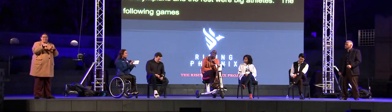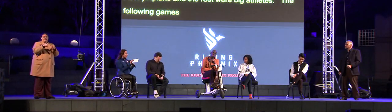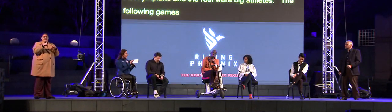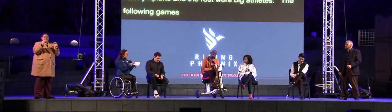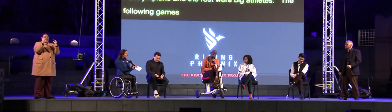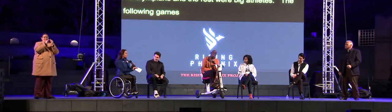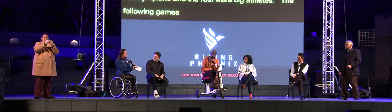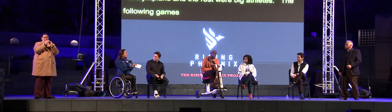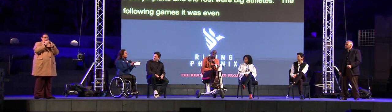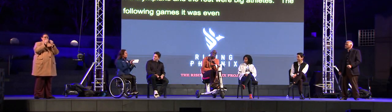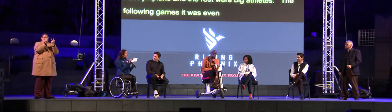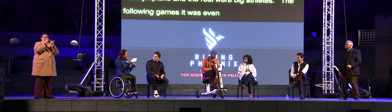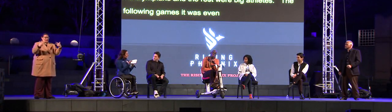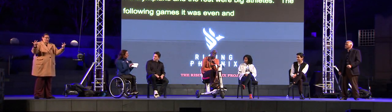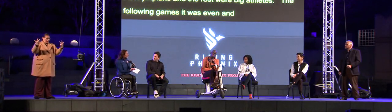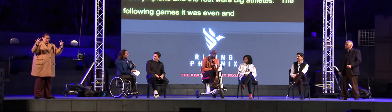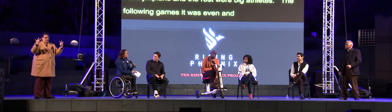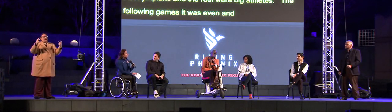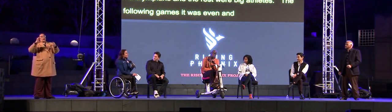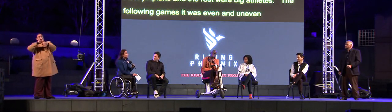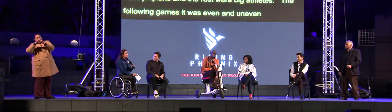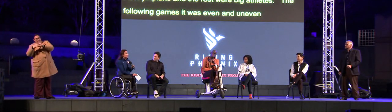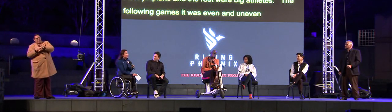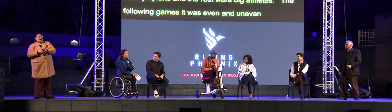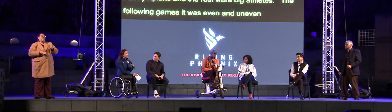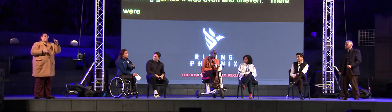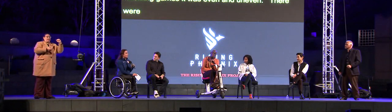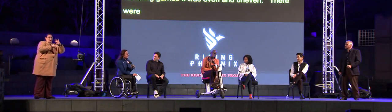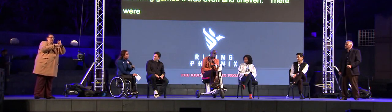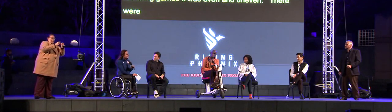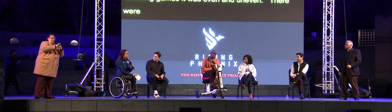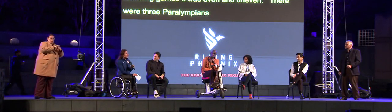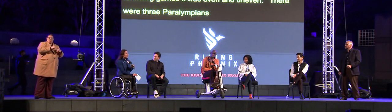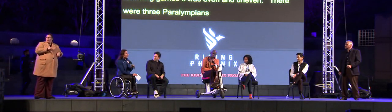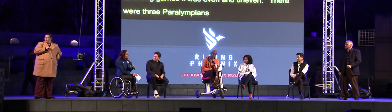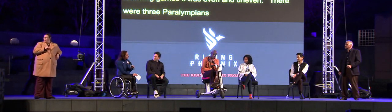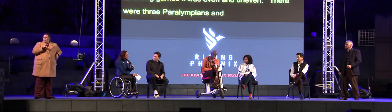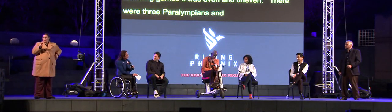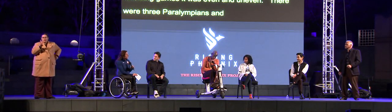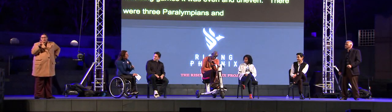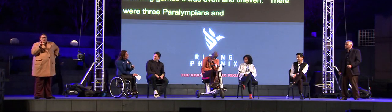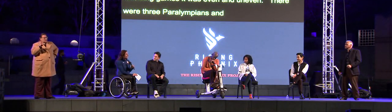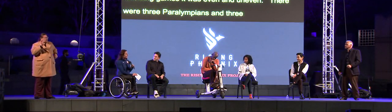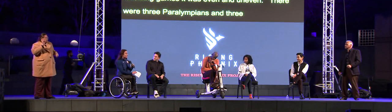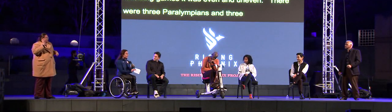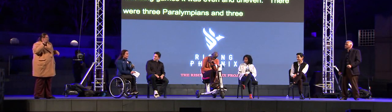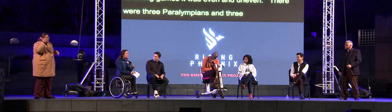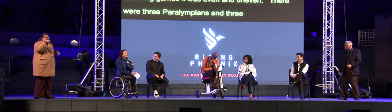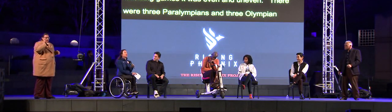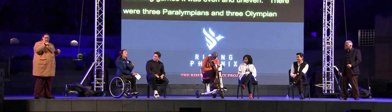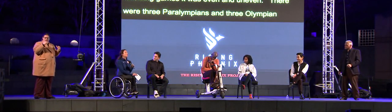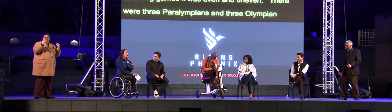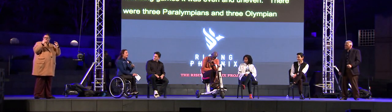There were three Paralympians and there were three Olympians. And I'm like, wow, this is strange. Like we're even now.